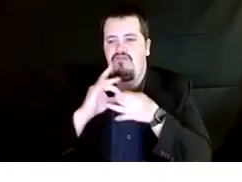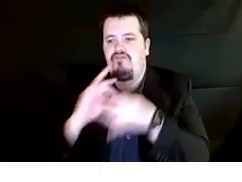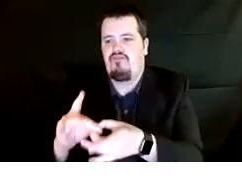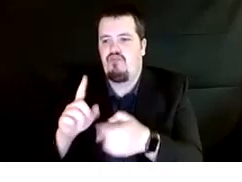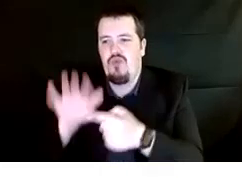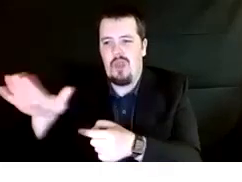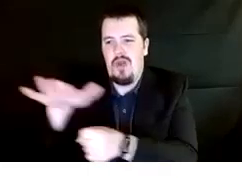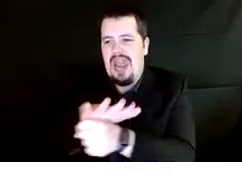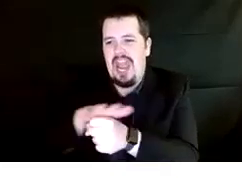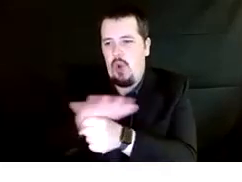oversees